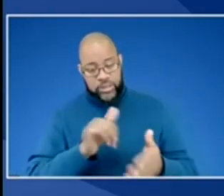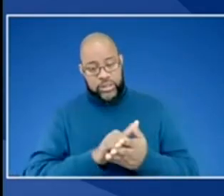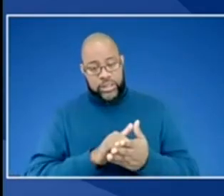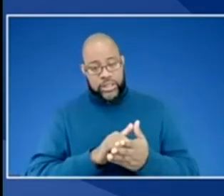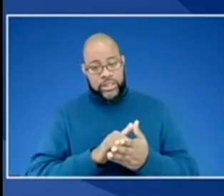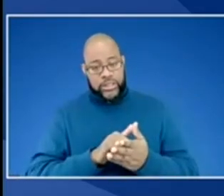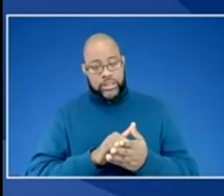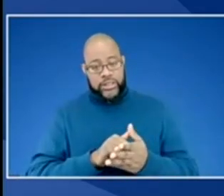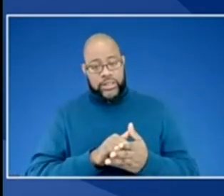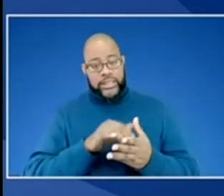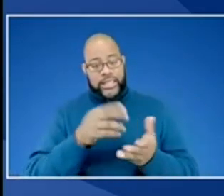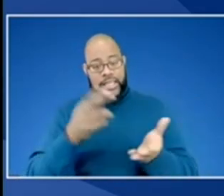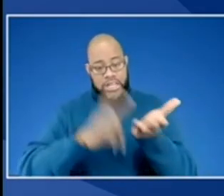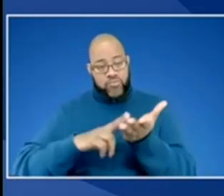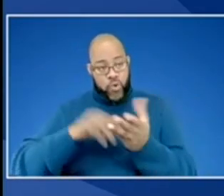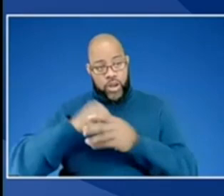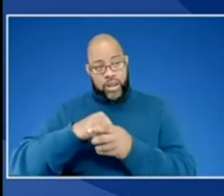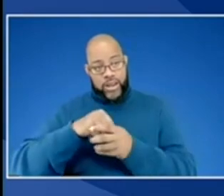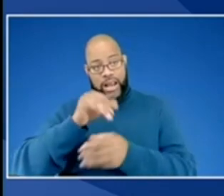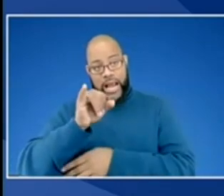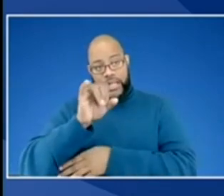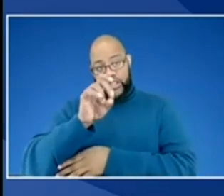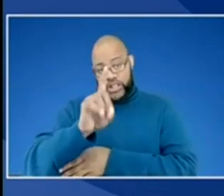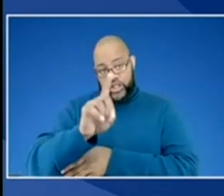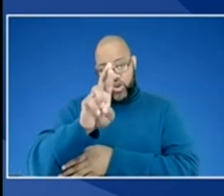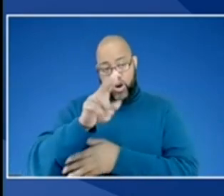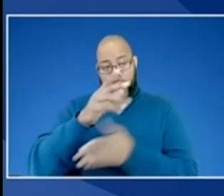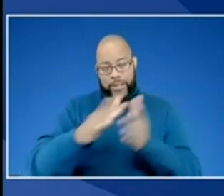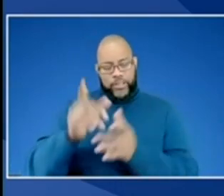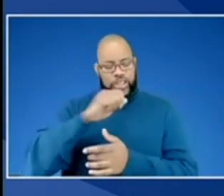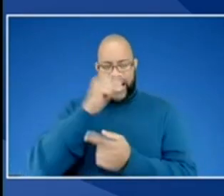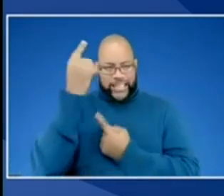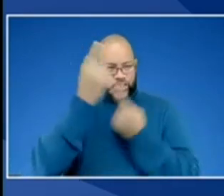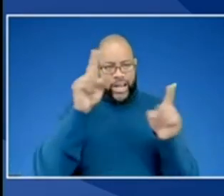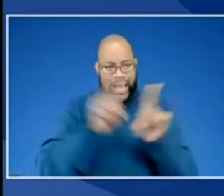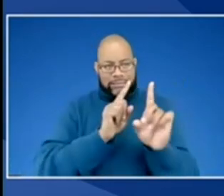enrolled in an IDR plan shouldn't be considered as an answer for folks